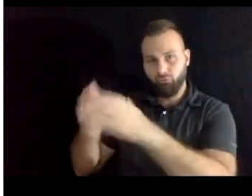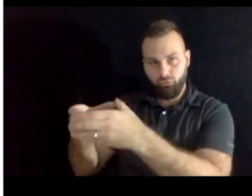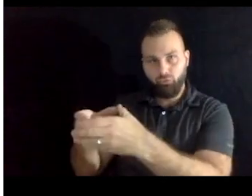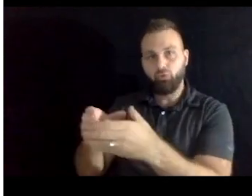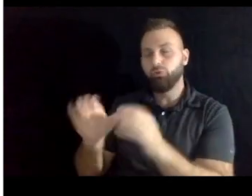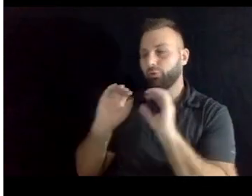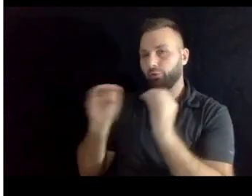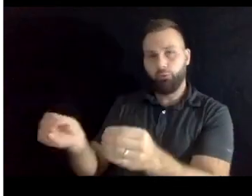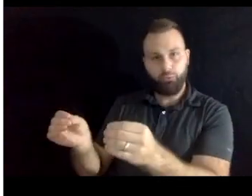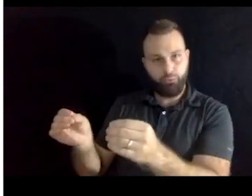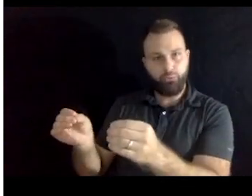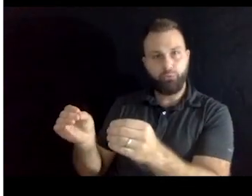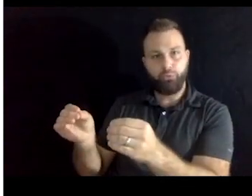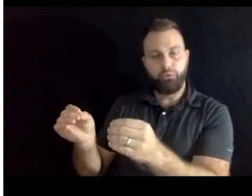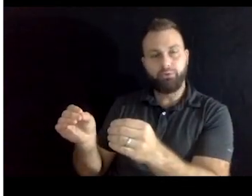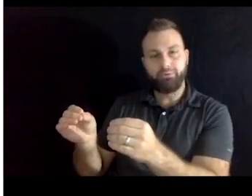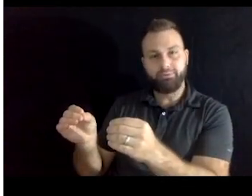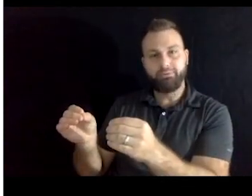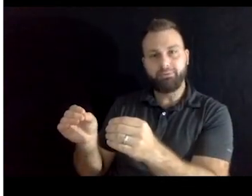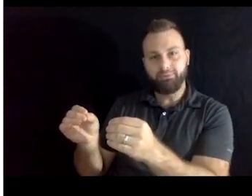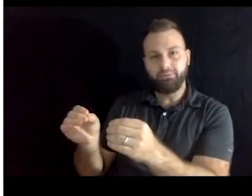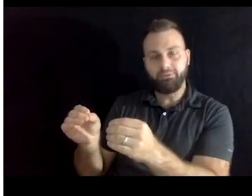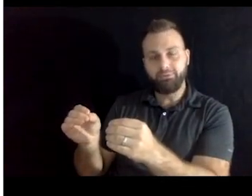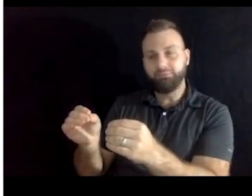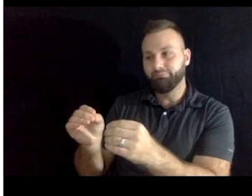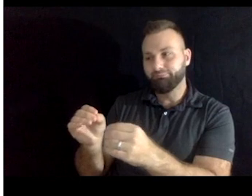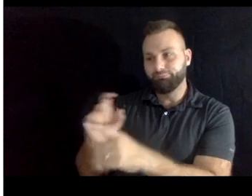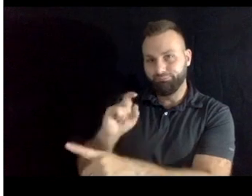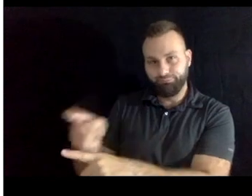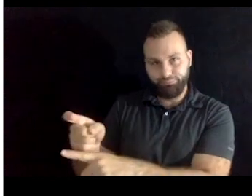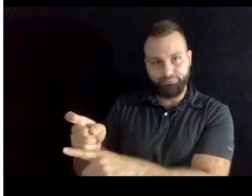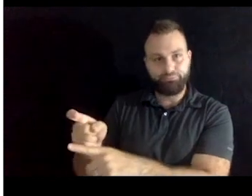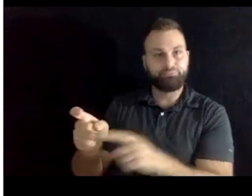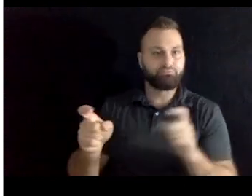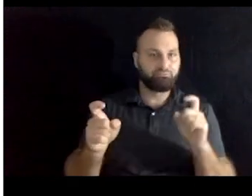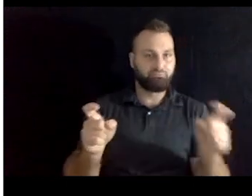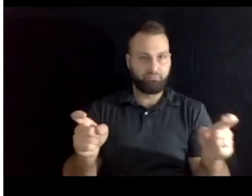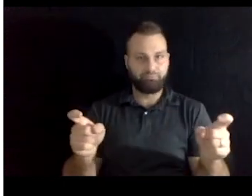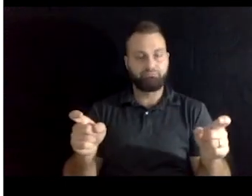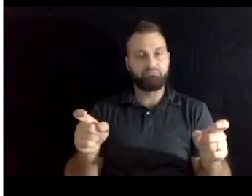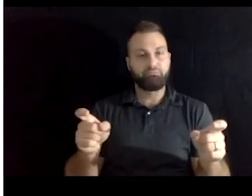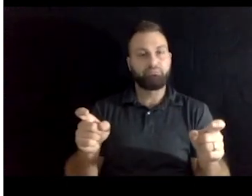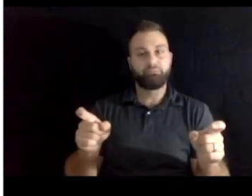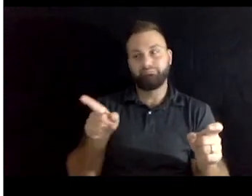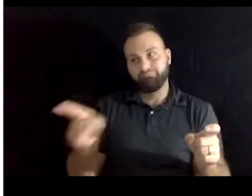You give the treatment group the new thing you give the control group some